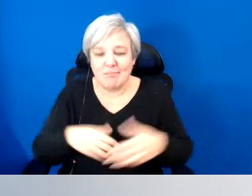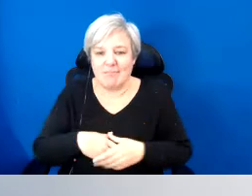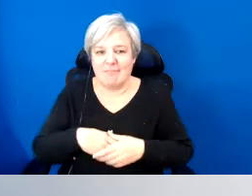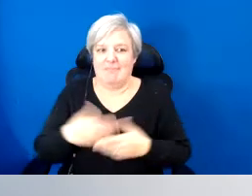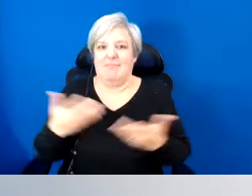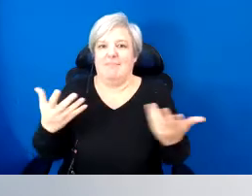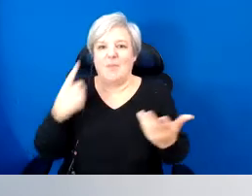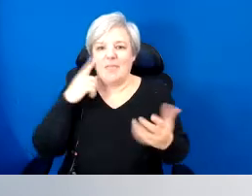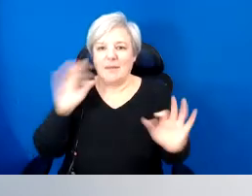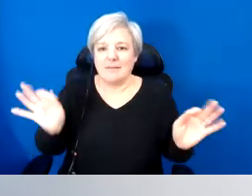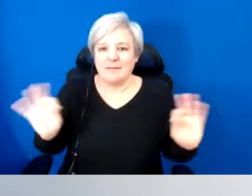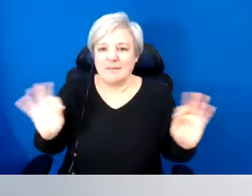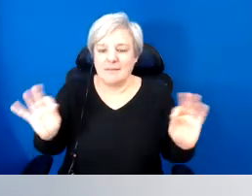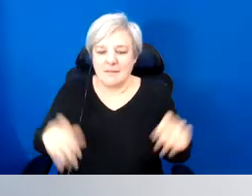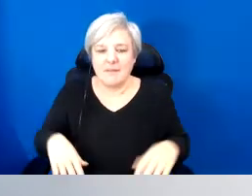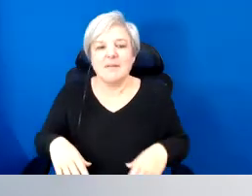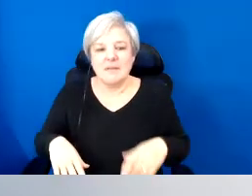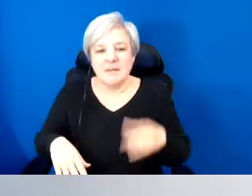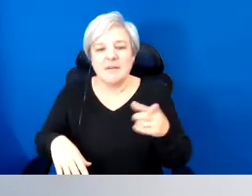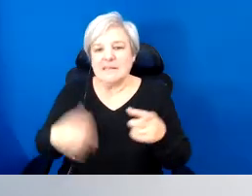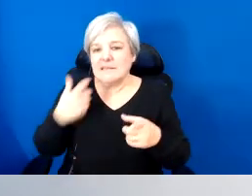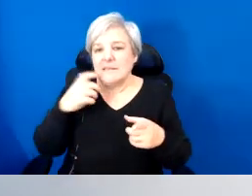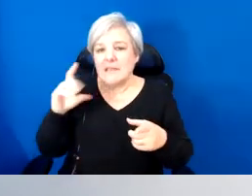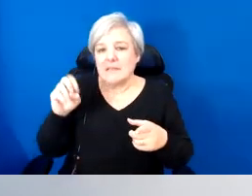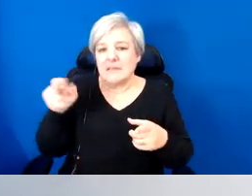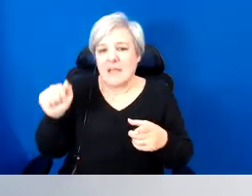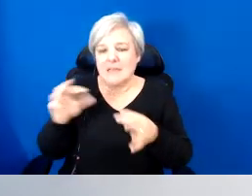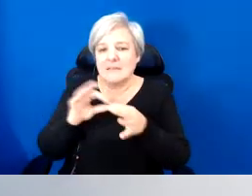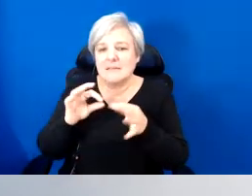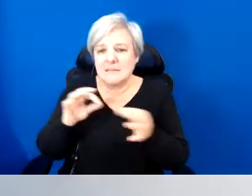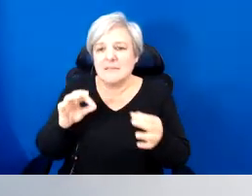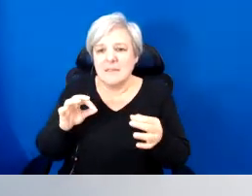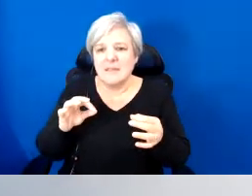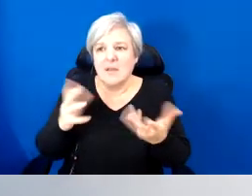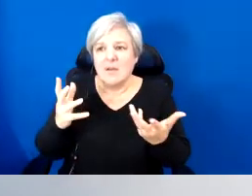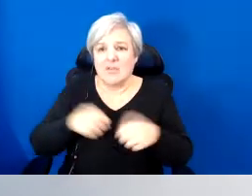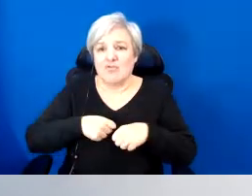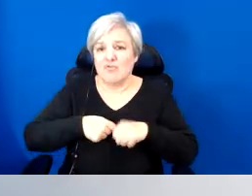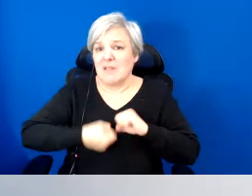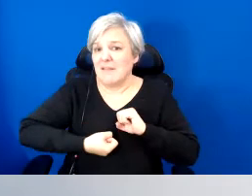for some of us. As Donna mentioned earlier, it was being able to grieve or bury those closest to us.